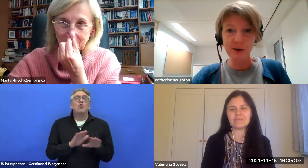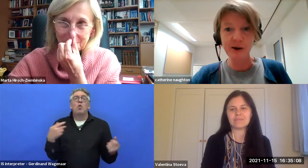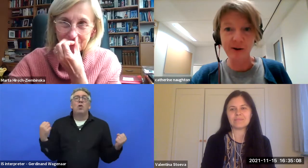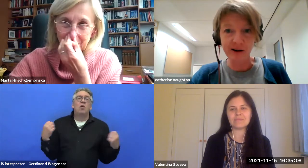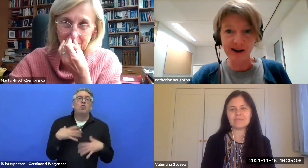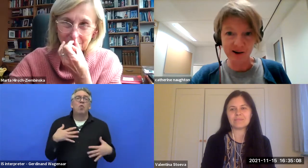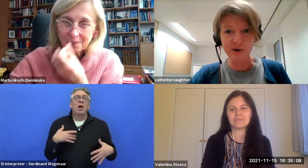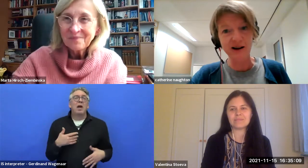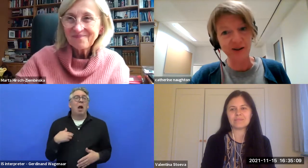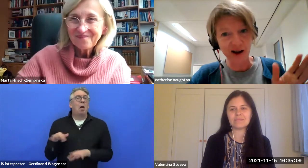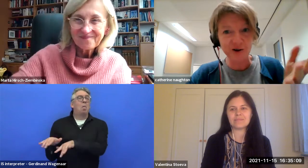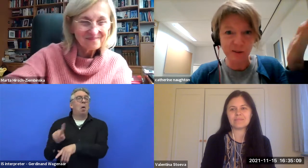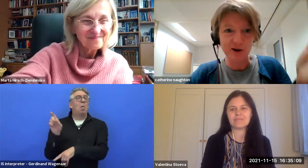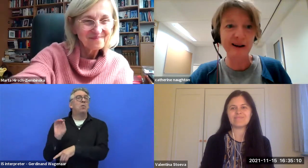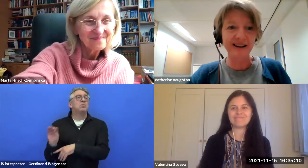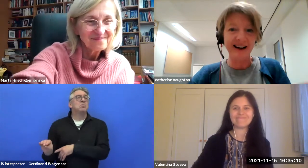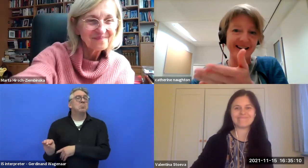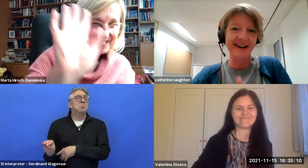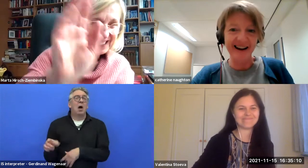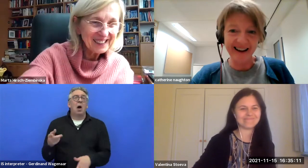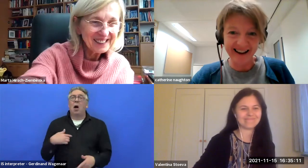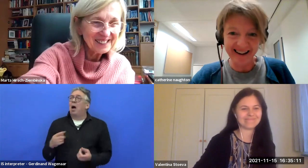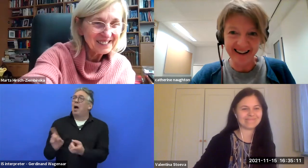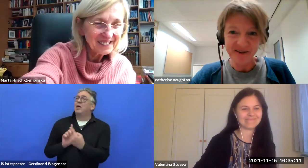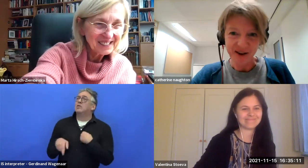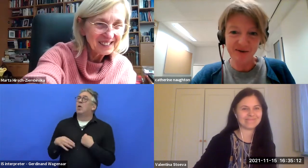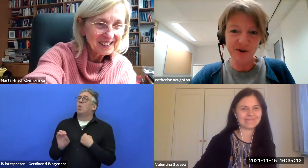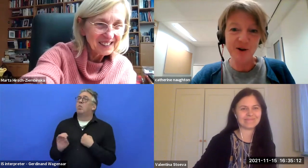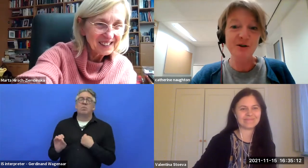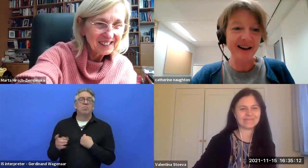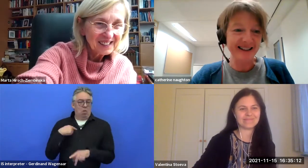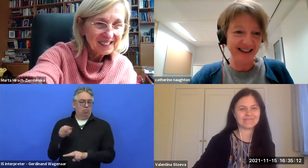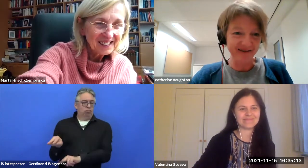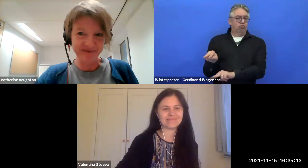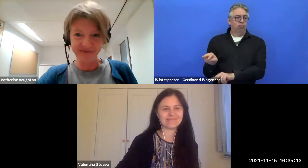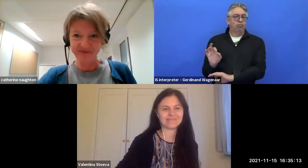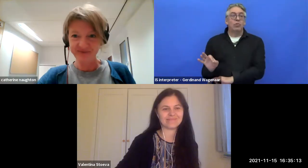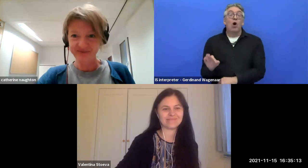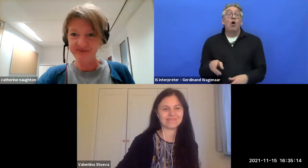I'm keeping a very close eye and thank you, Marta. I give the floor to you, Valentina.